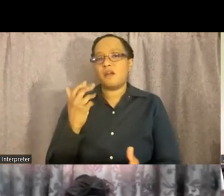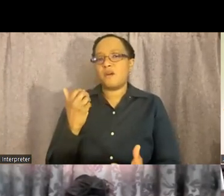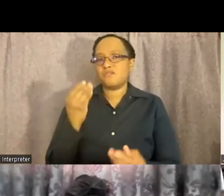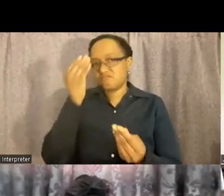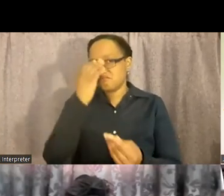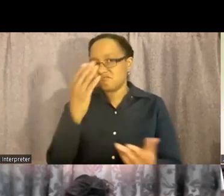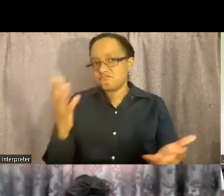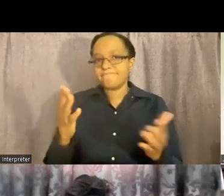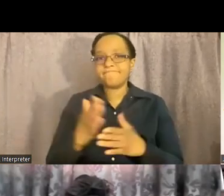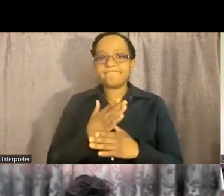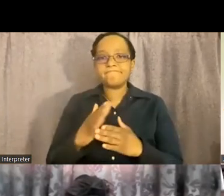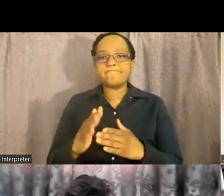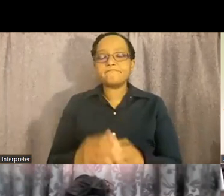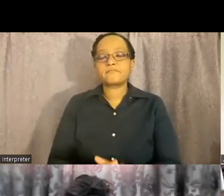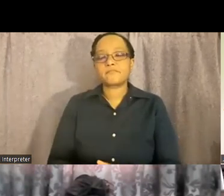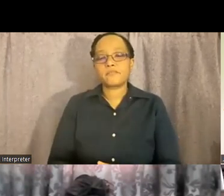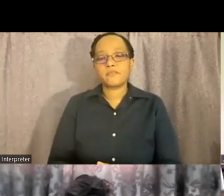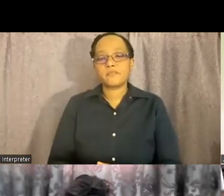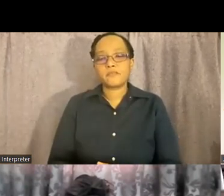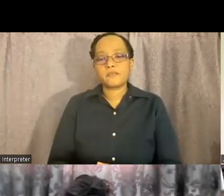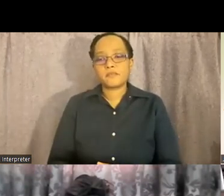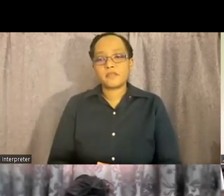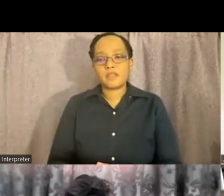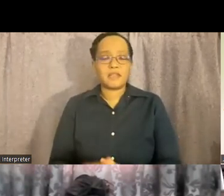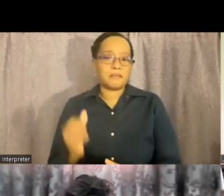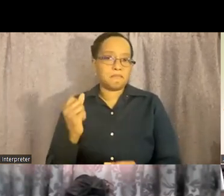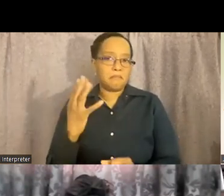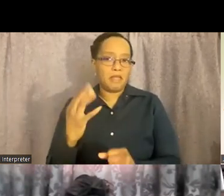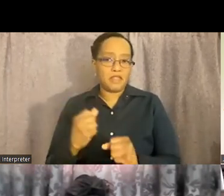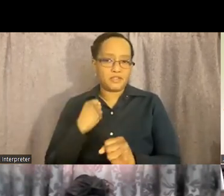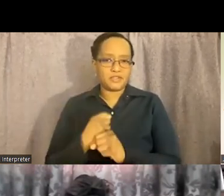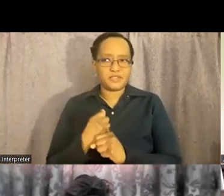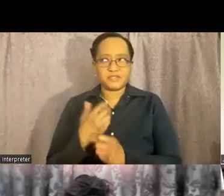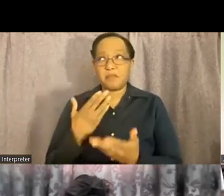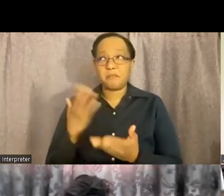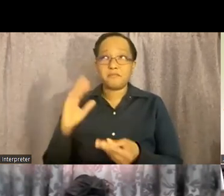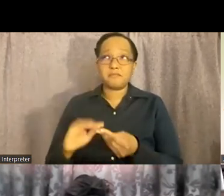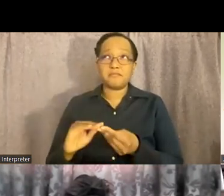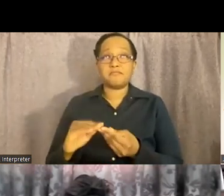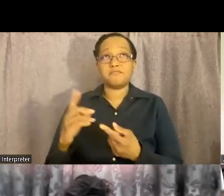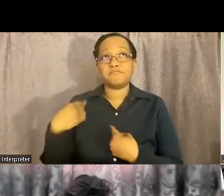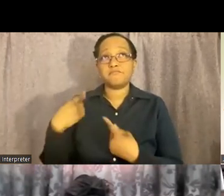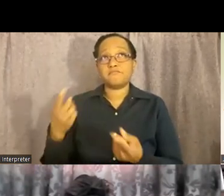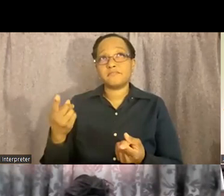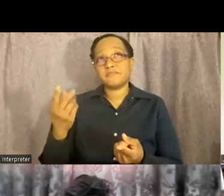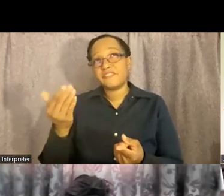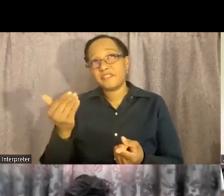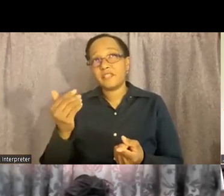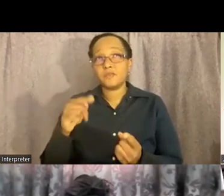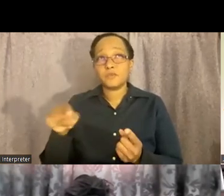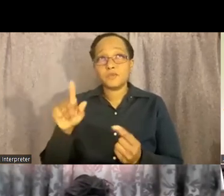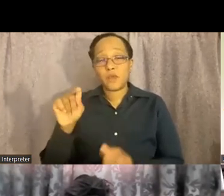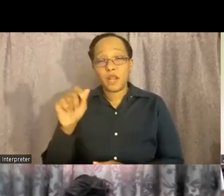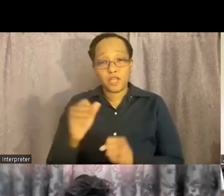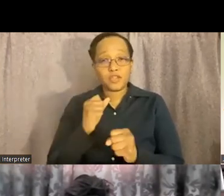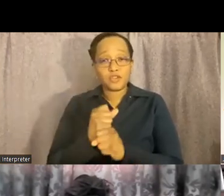For many years, probably the past 15 years of the past two decades, I was lucky enough